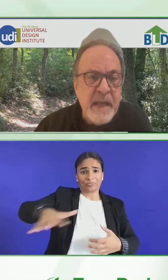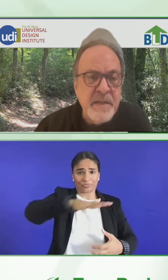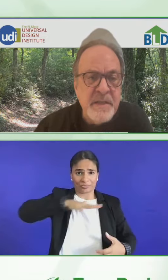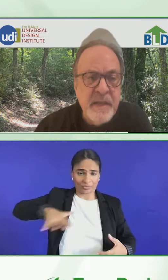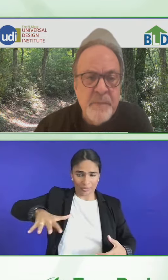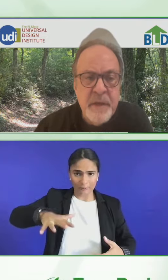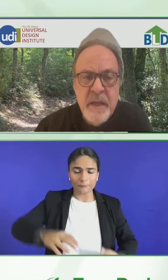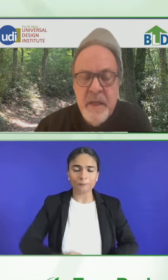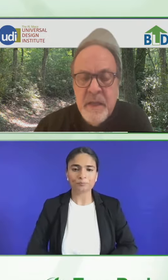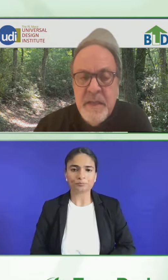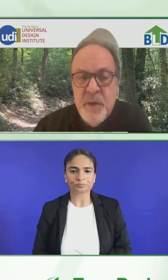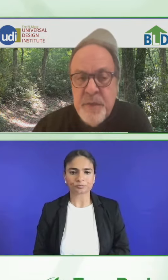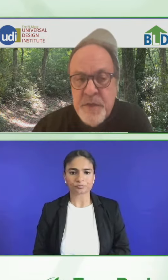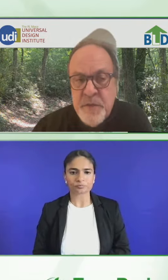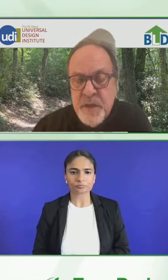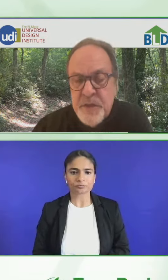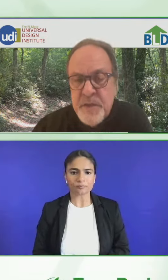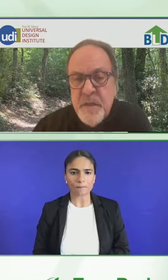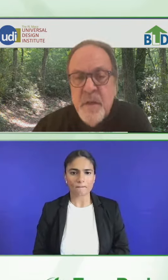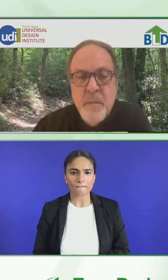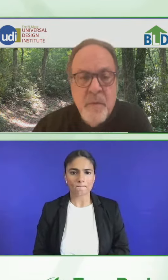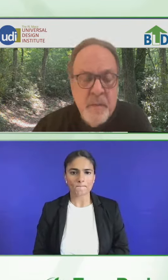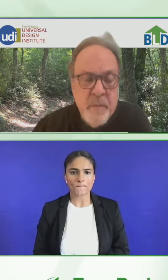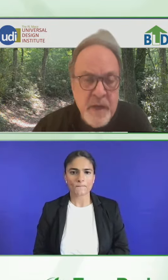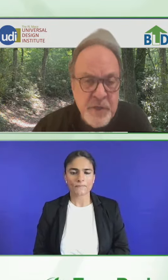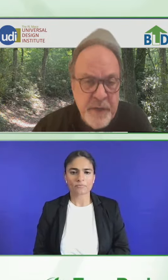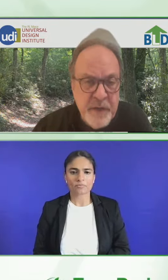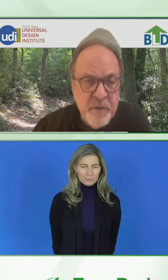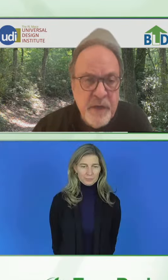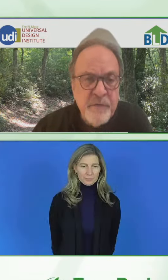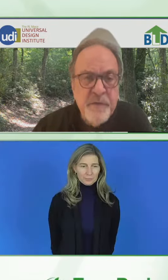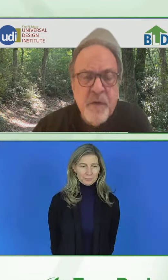be accessing it, but can deal with things such as monitoring for